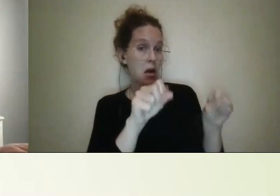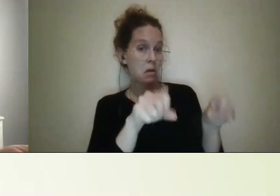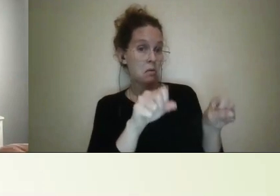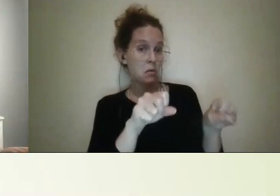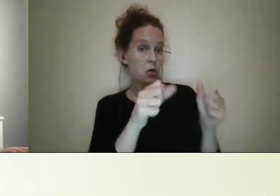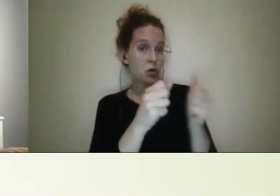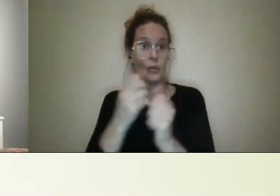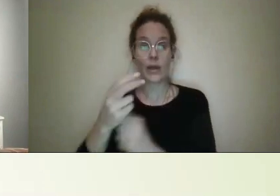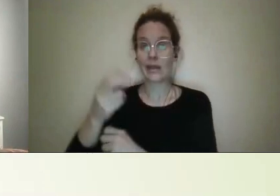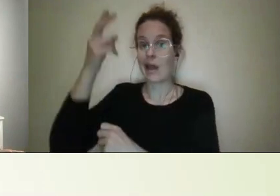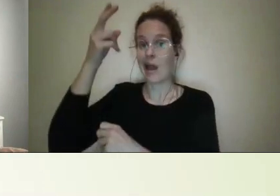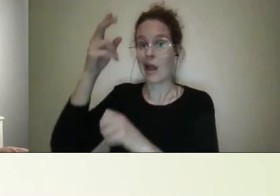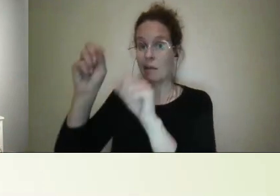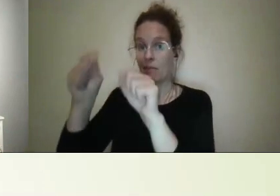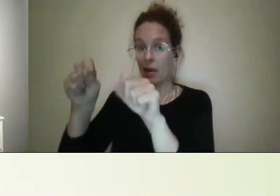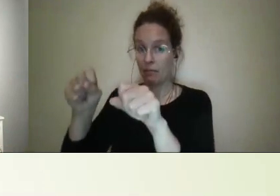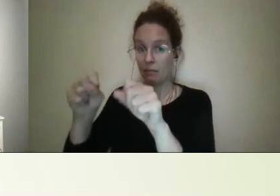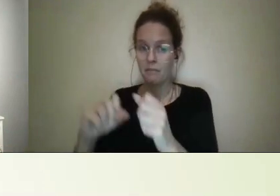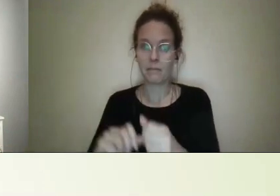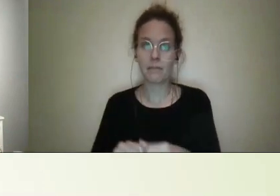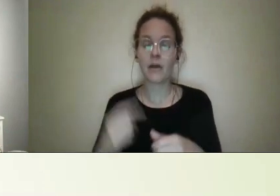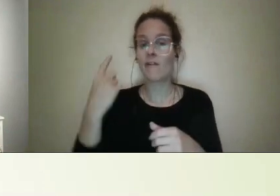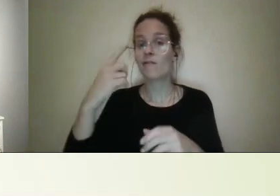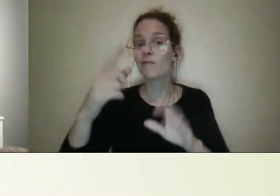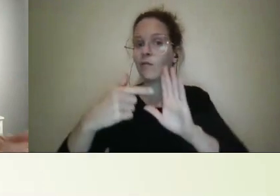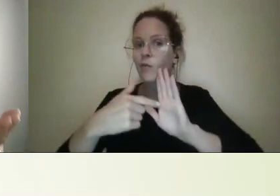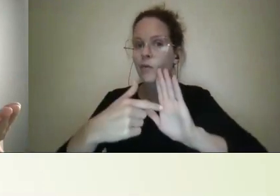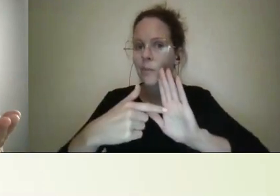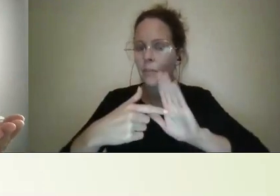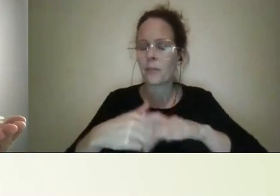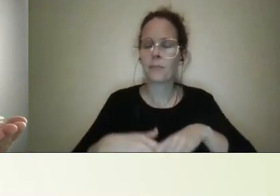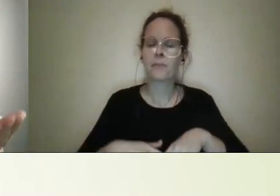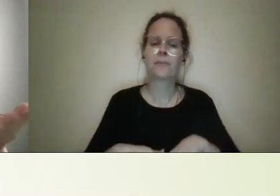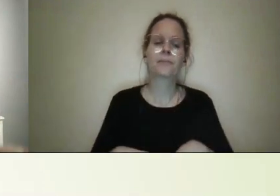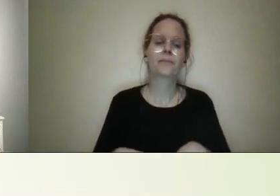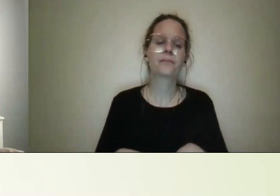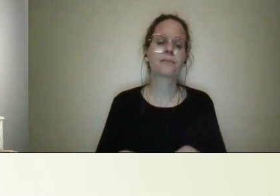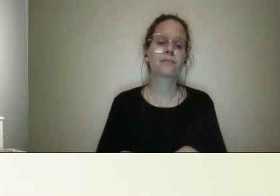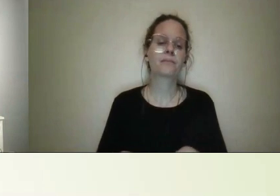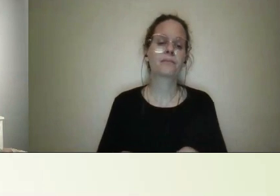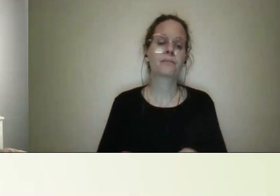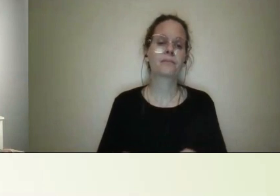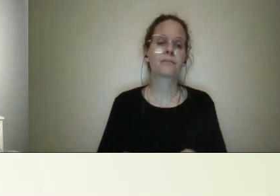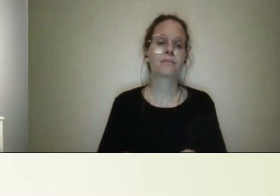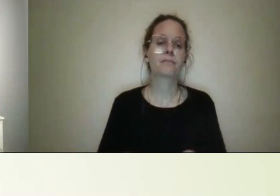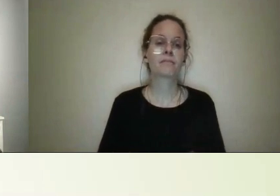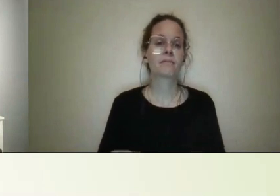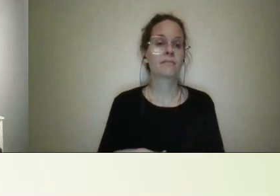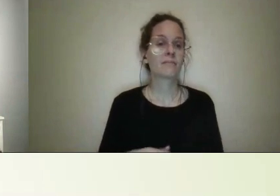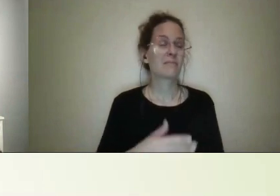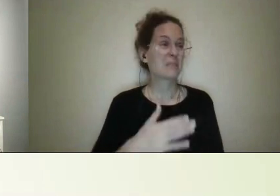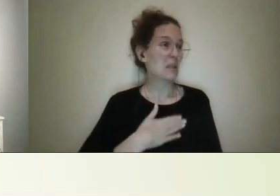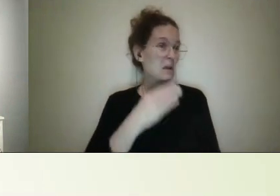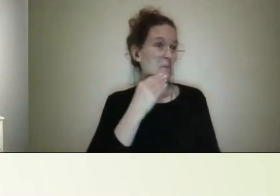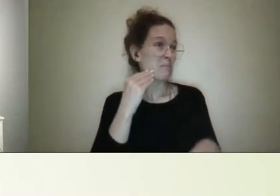probability. So for example, I don't like doing my homework but I certainly love going outside